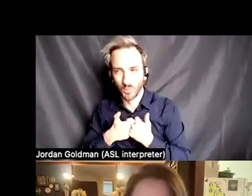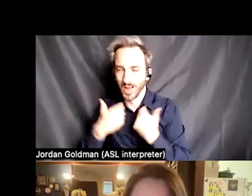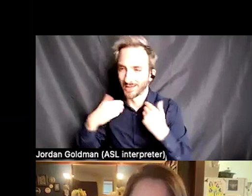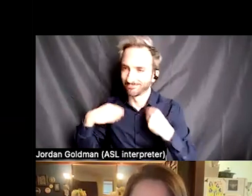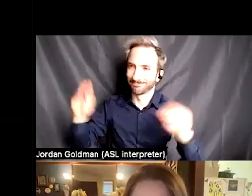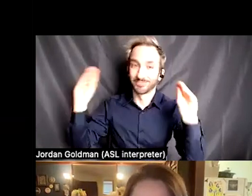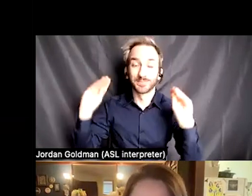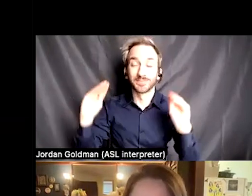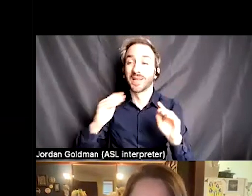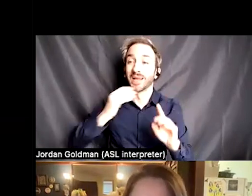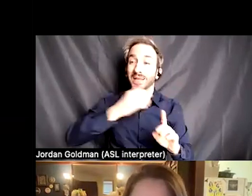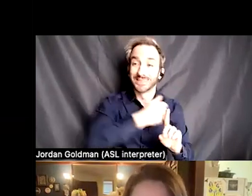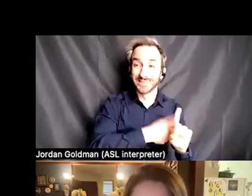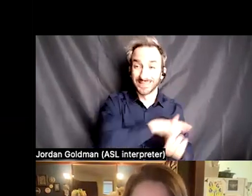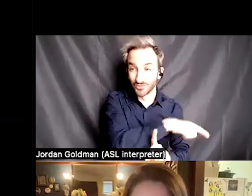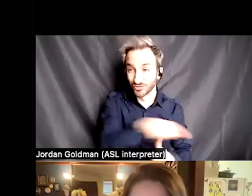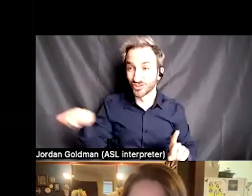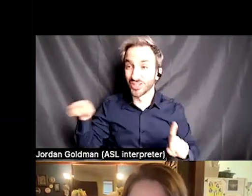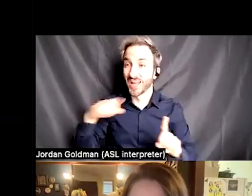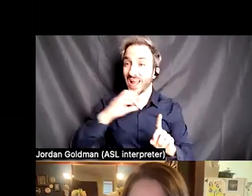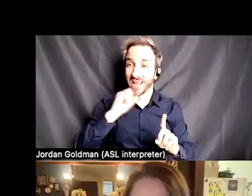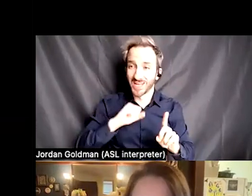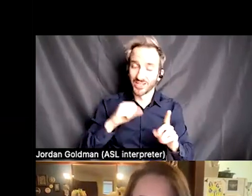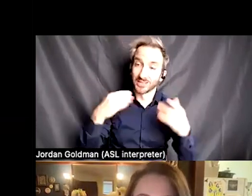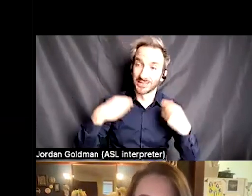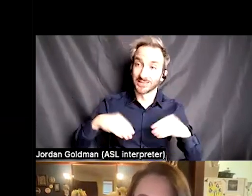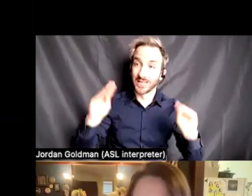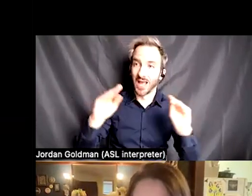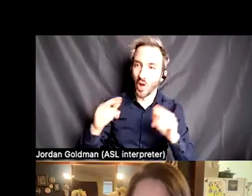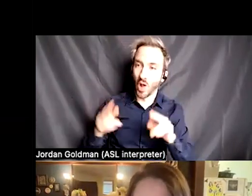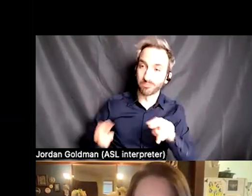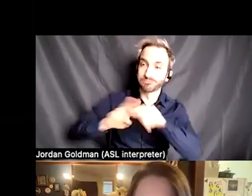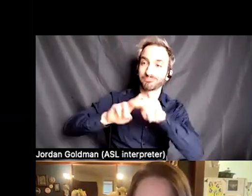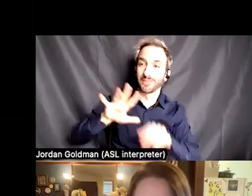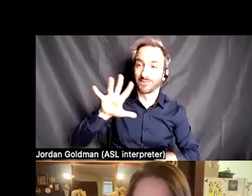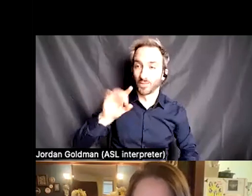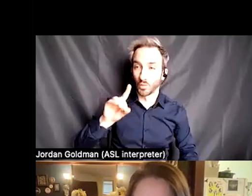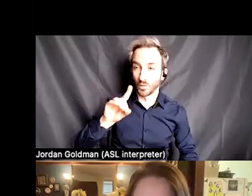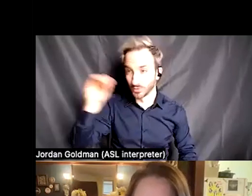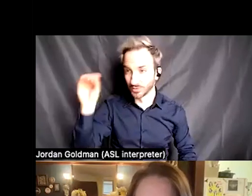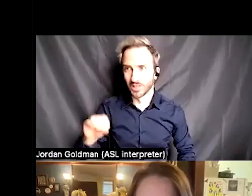bands, romance titles are up 51% over last year. This is incredible huge growth for this category.